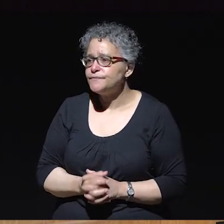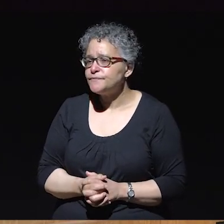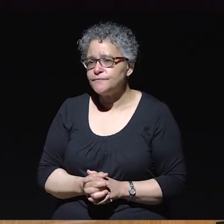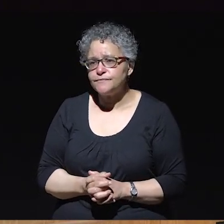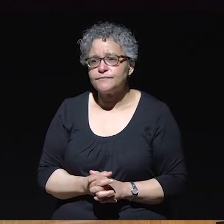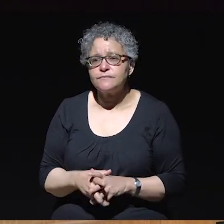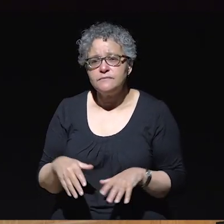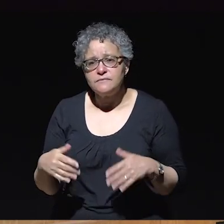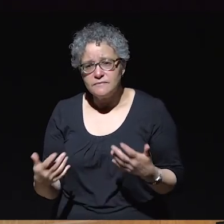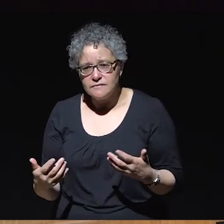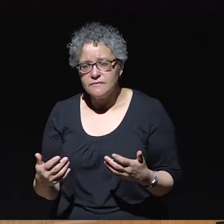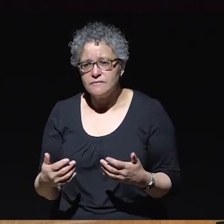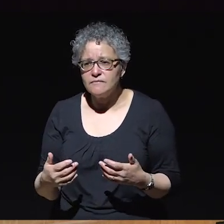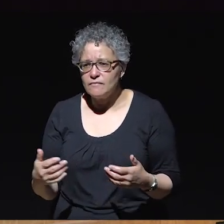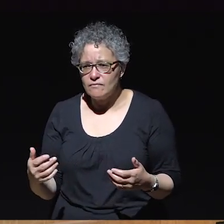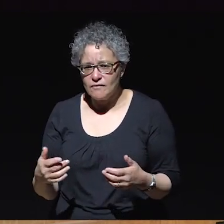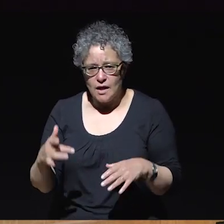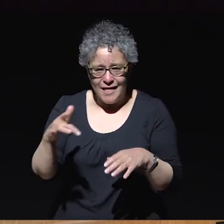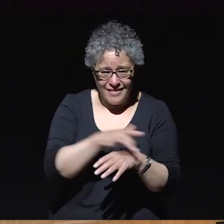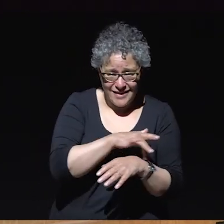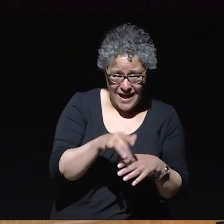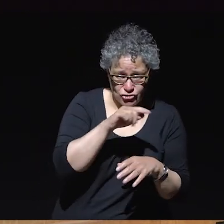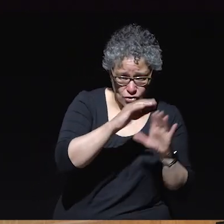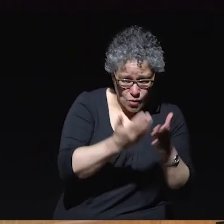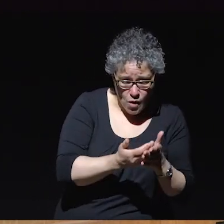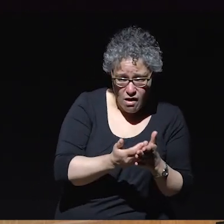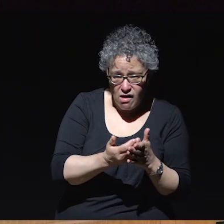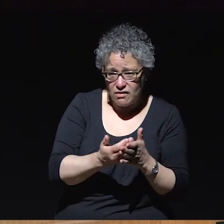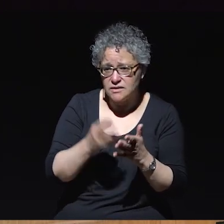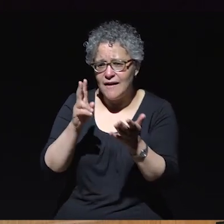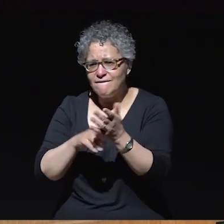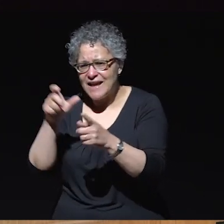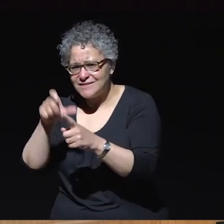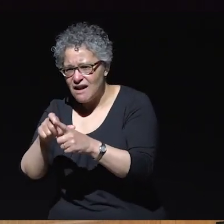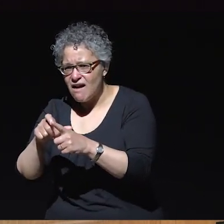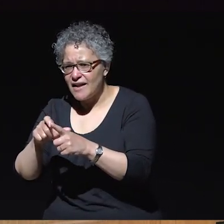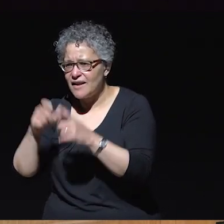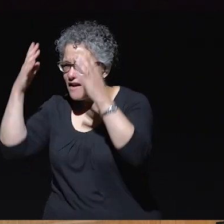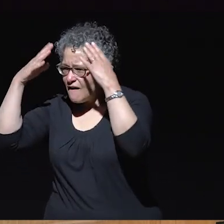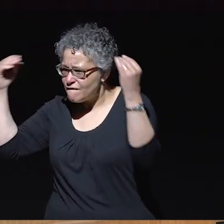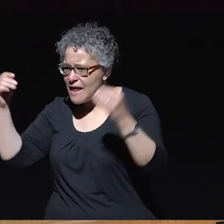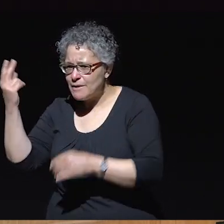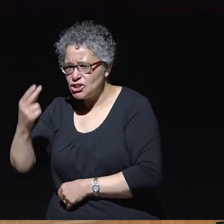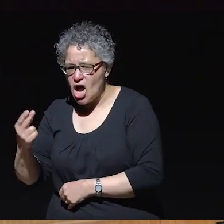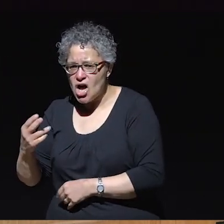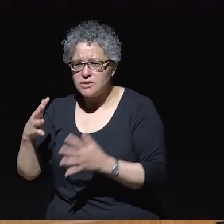So, this link between theatricality, between Van Dyck, Flemish art, and someone like Antoine Watteau, French art,